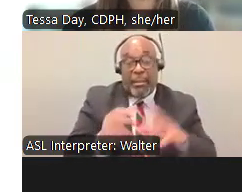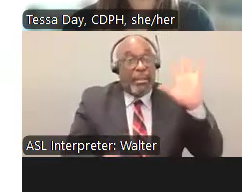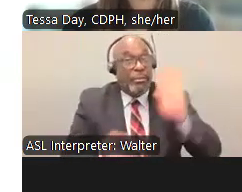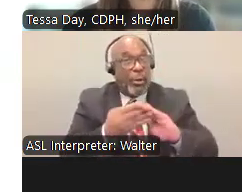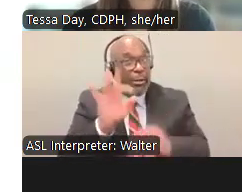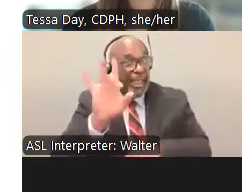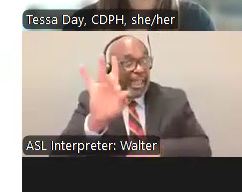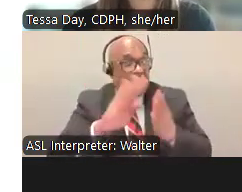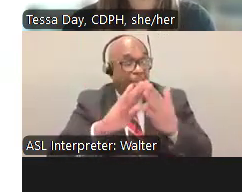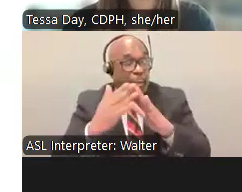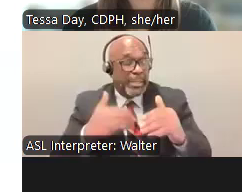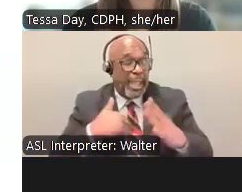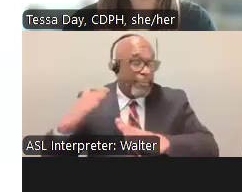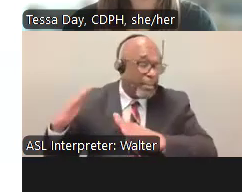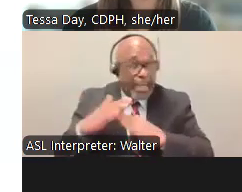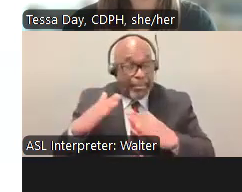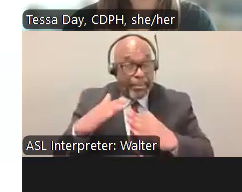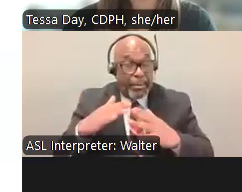13:24:01 the highest prevalence of 13:24:03 disability, and in those